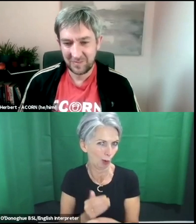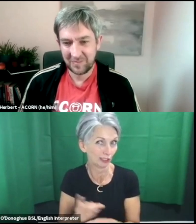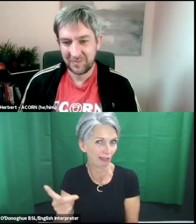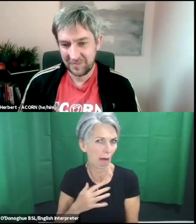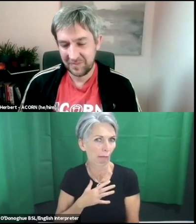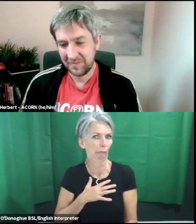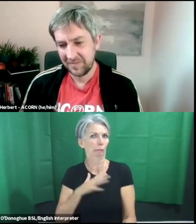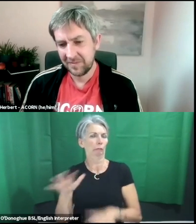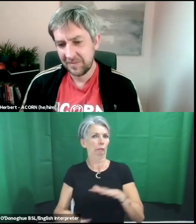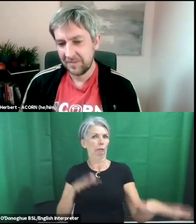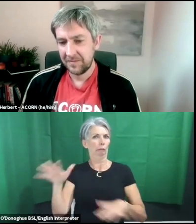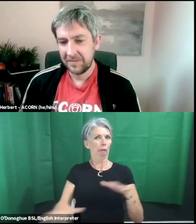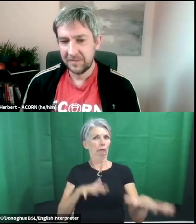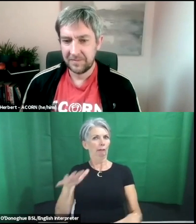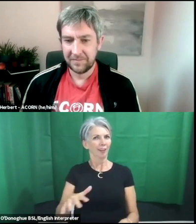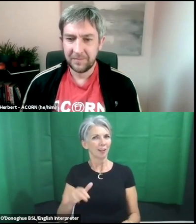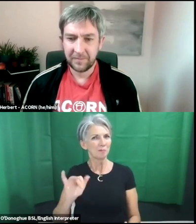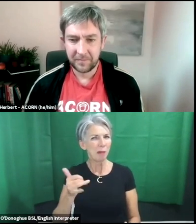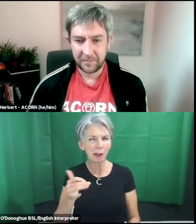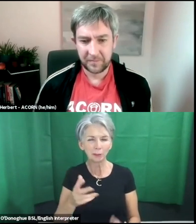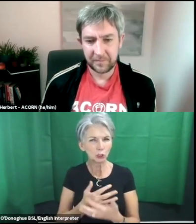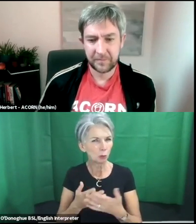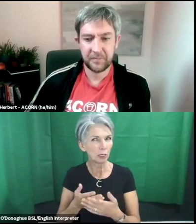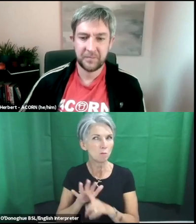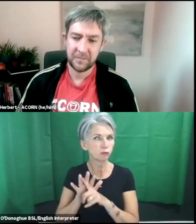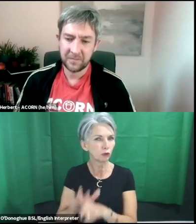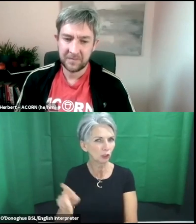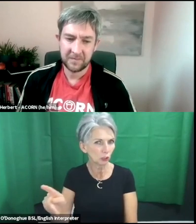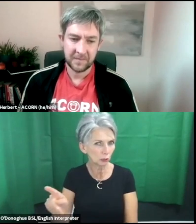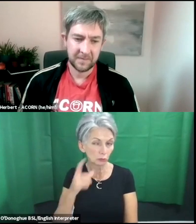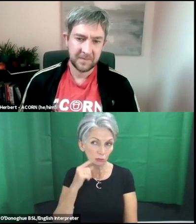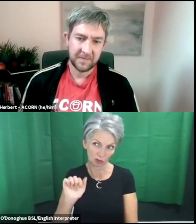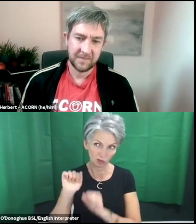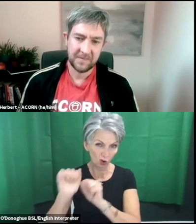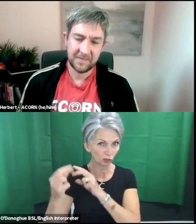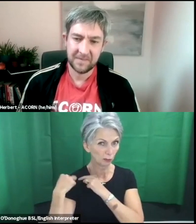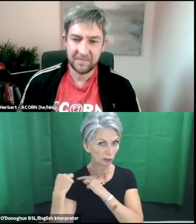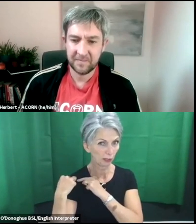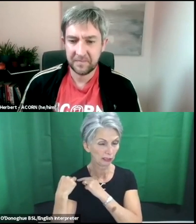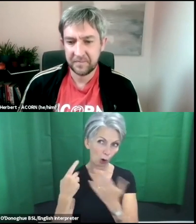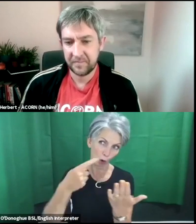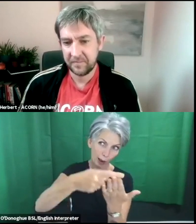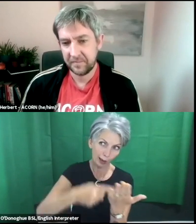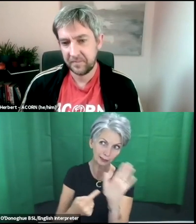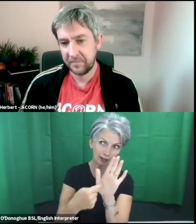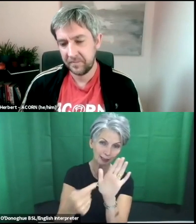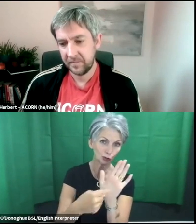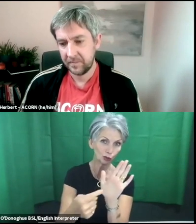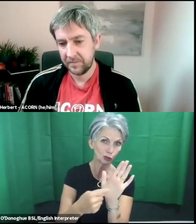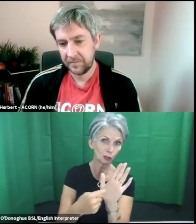And yeah, there are so many pressure points about classification and responsibility where it's obviously it's in the favor of the employer to